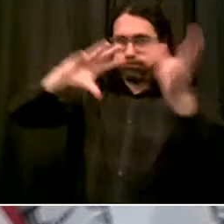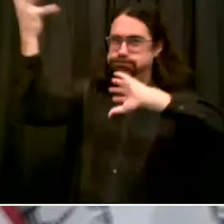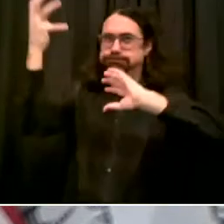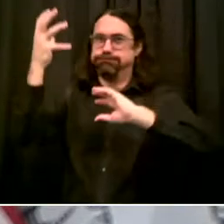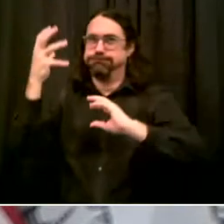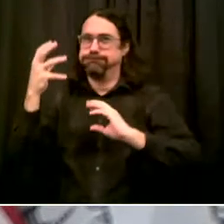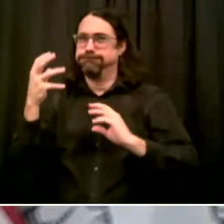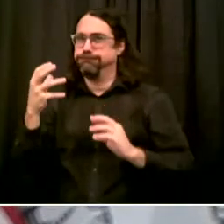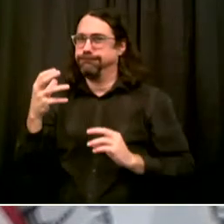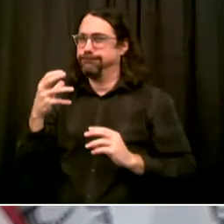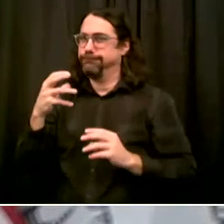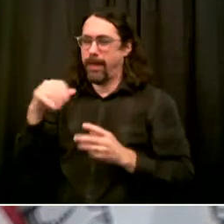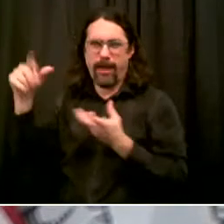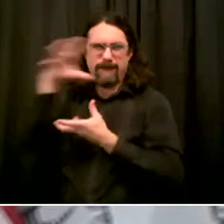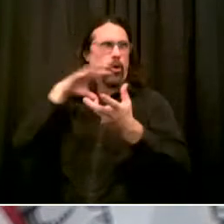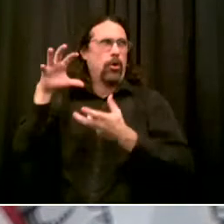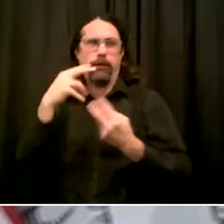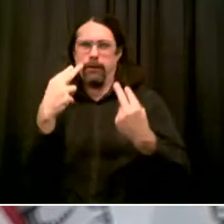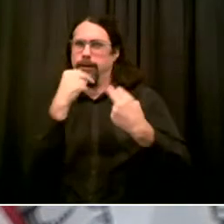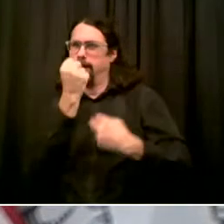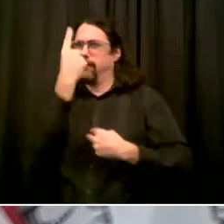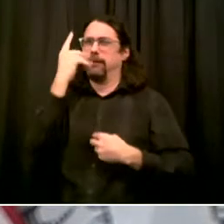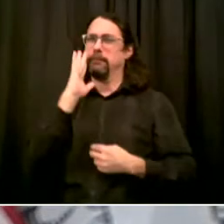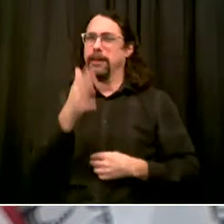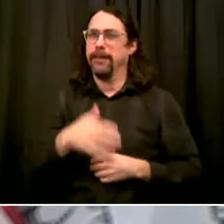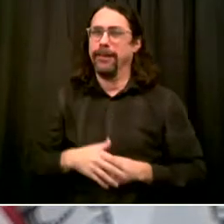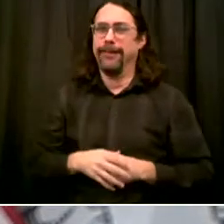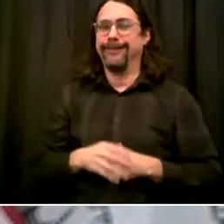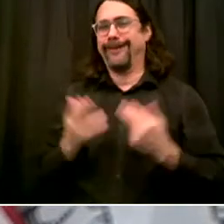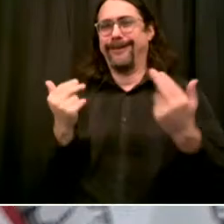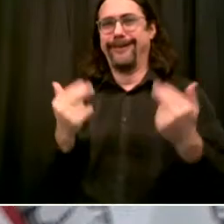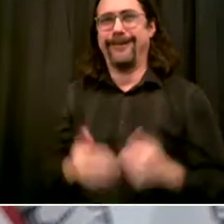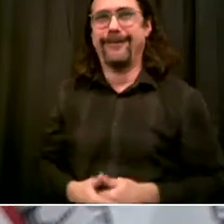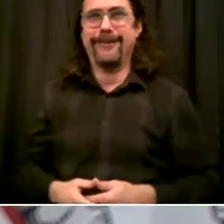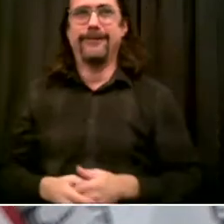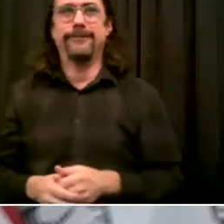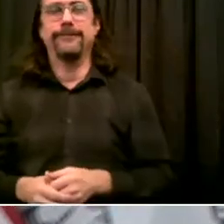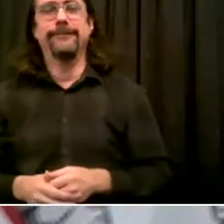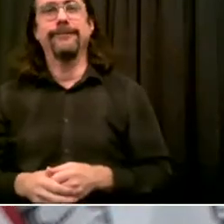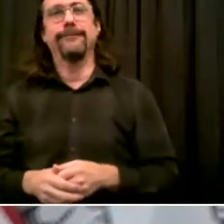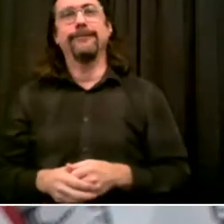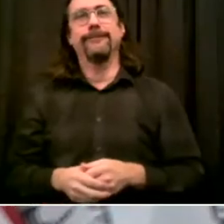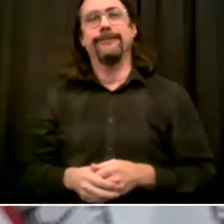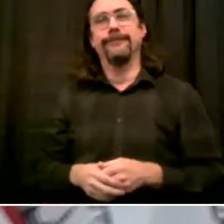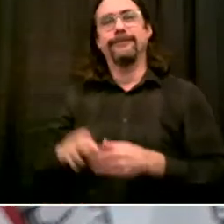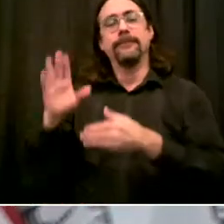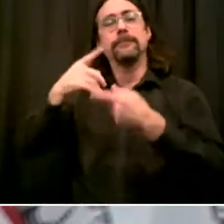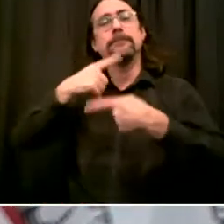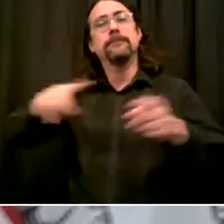FOUR HI MR. MAYOR. SOO, A A FEW MINUTES AGO YOU SPOKE ABOUT HOW